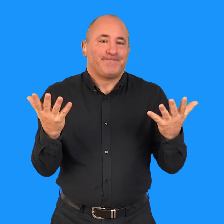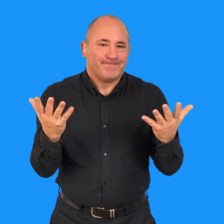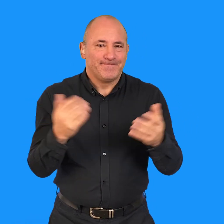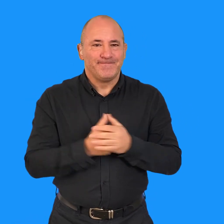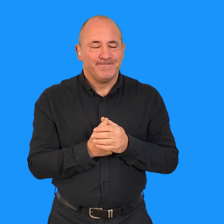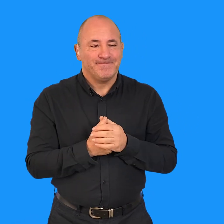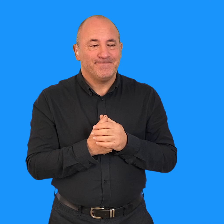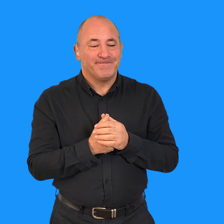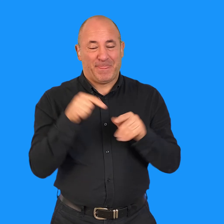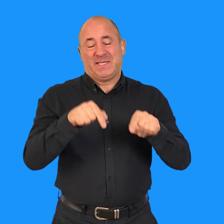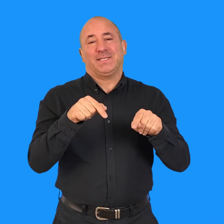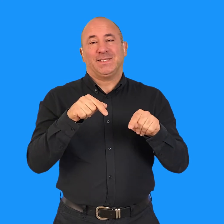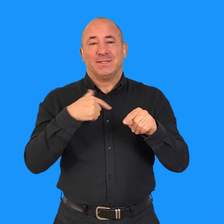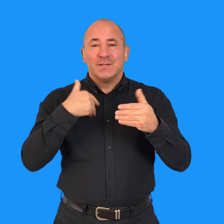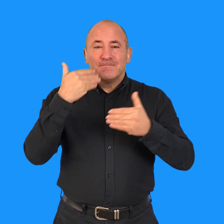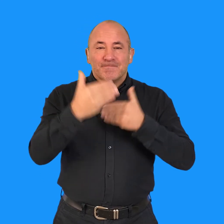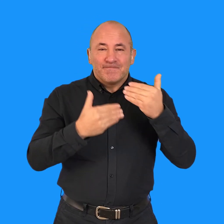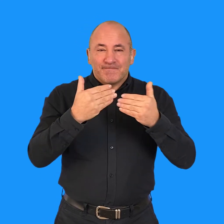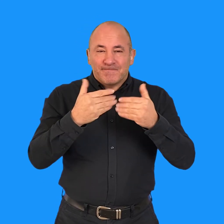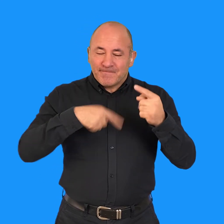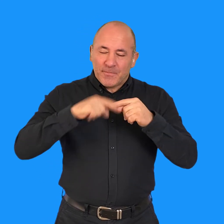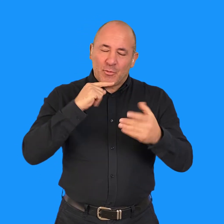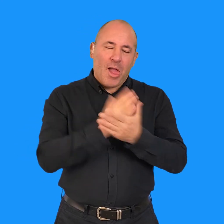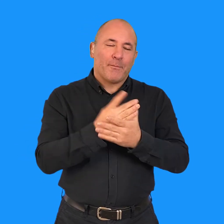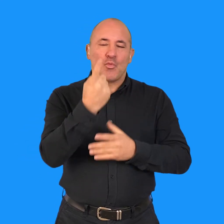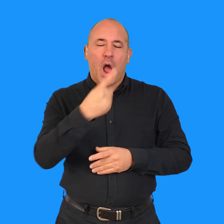But it's one of those things Mandy,